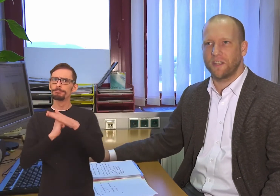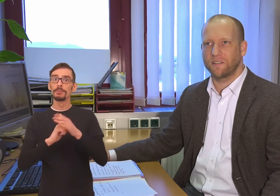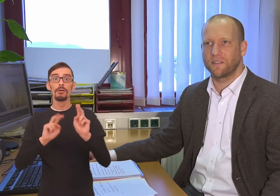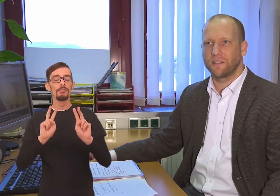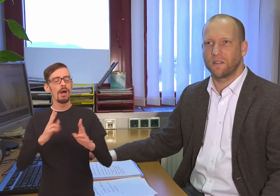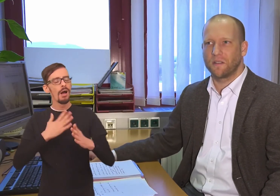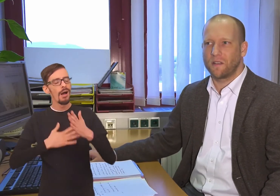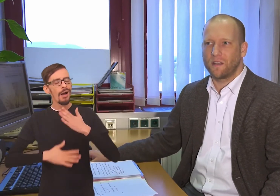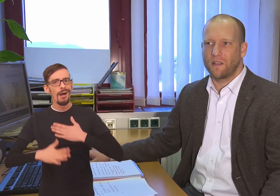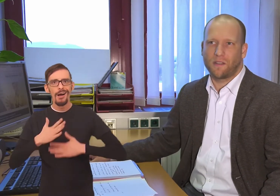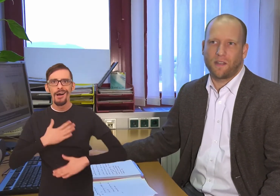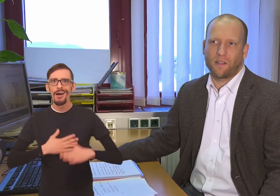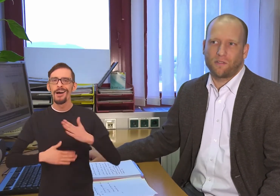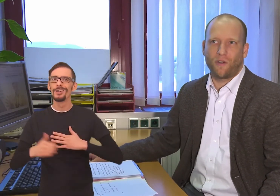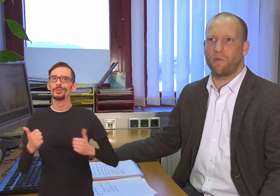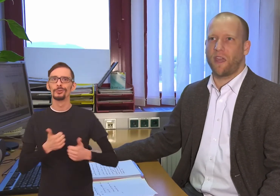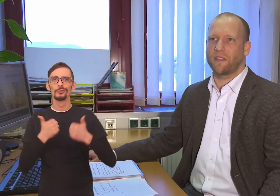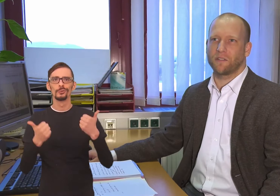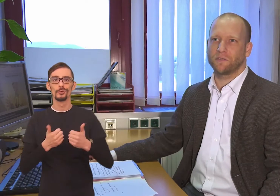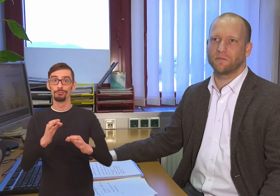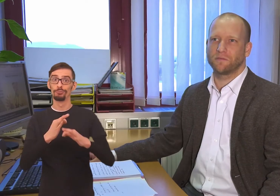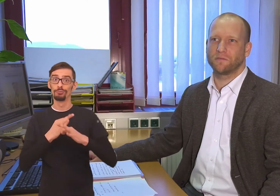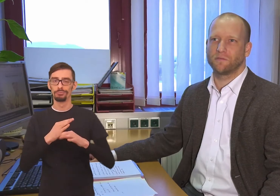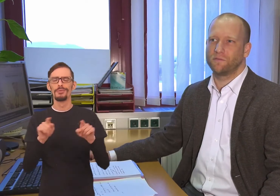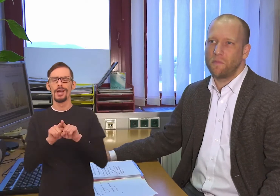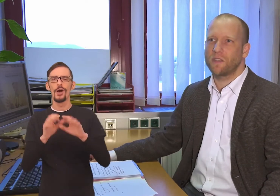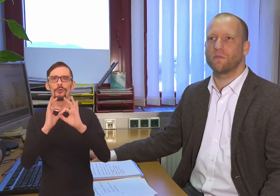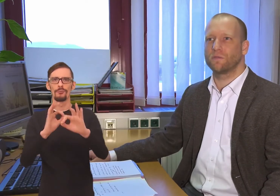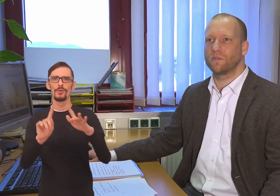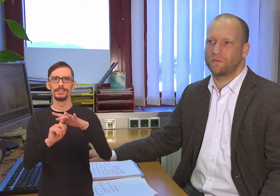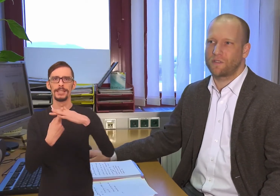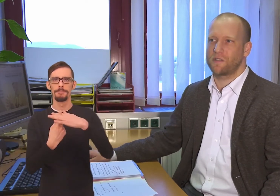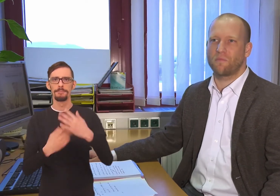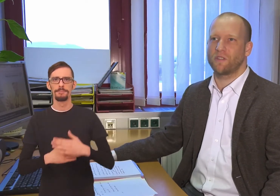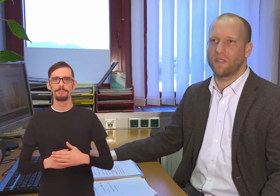is a great enrichment, for me and the entire team.